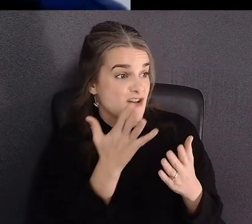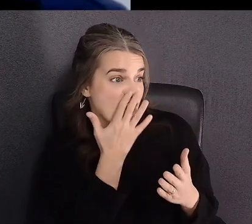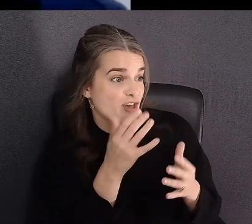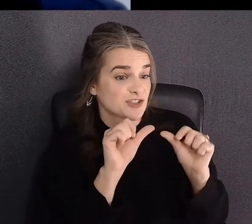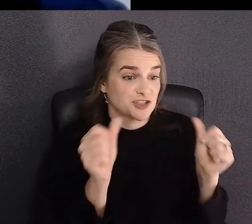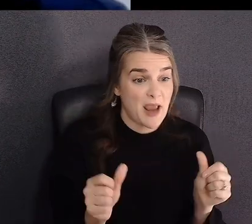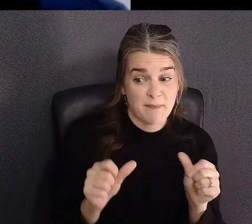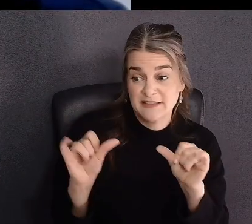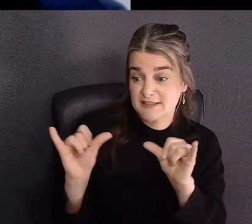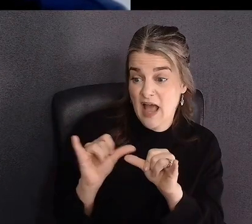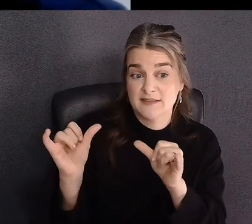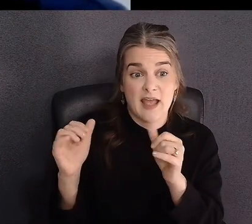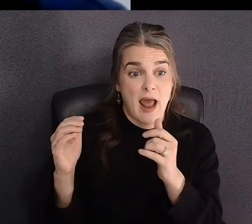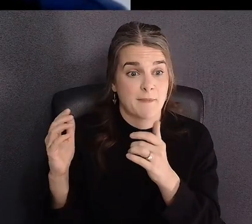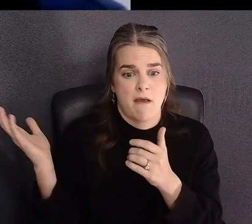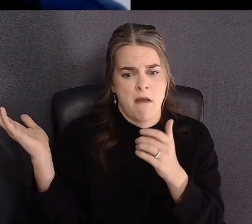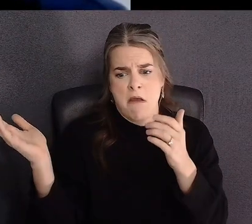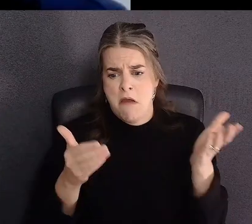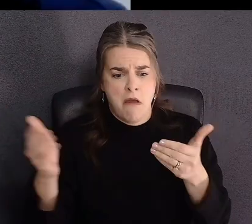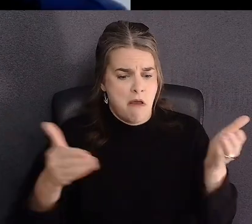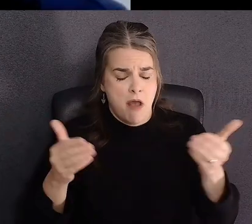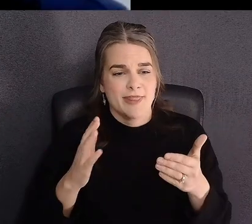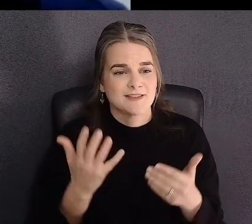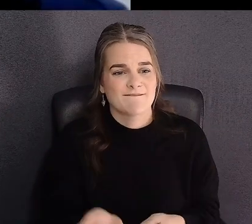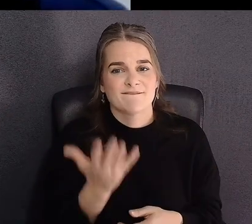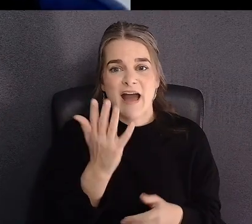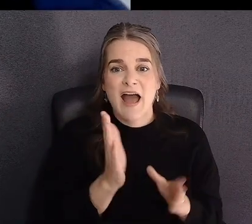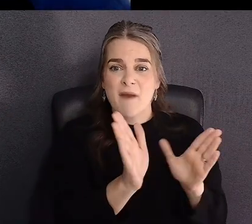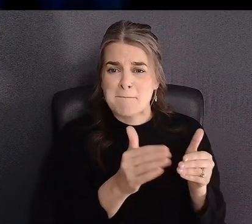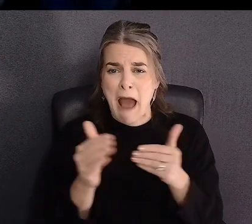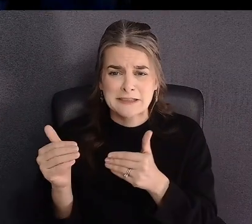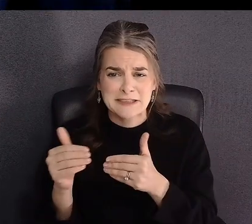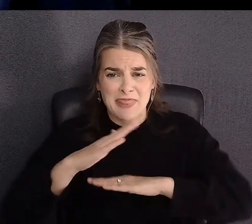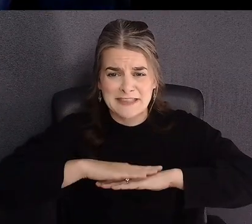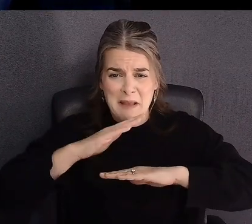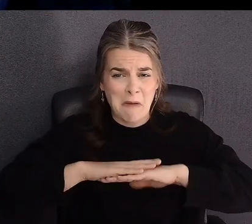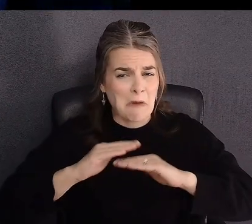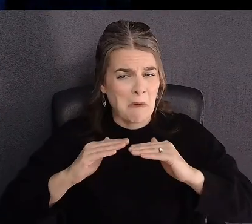What size, whatever? I go to bring them all out. And then I'm like, there are five boxes on the table. This is too overwhelming.